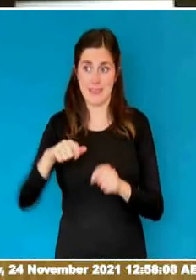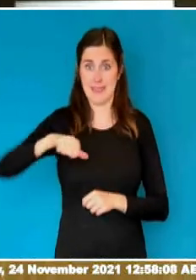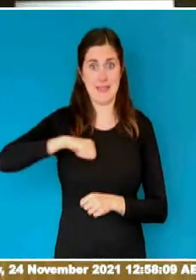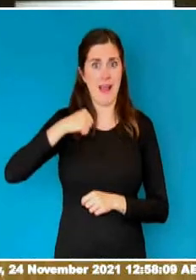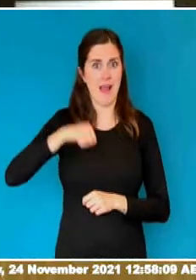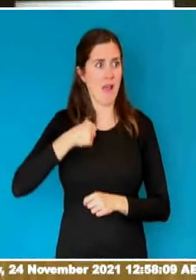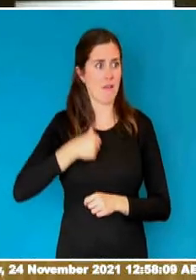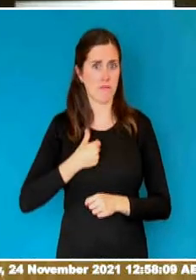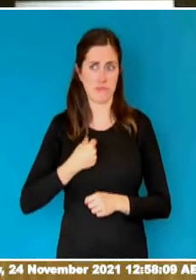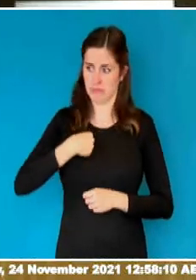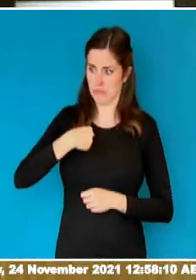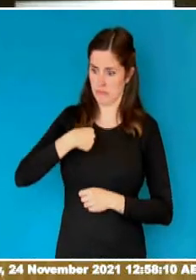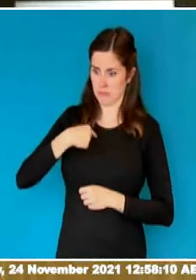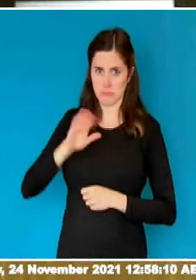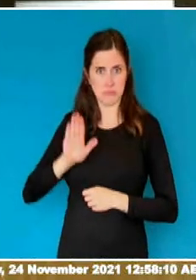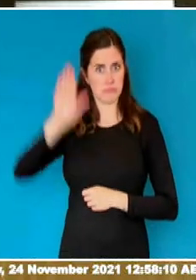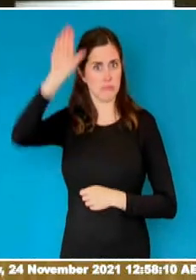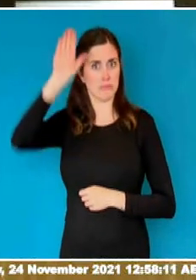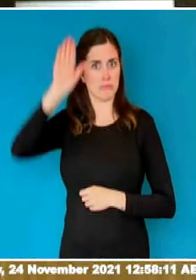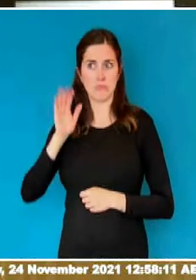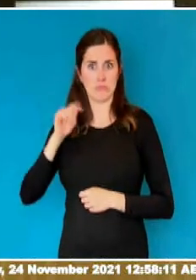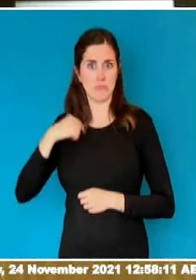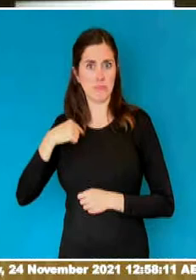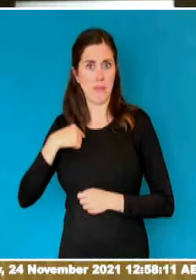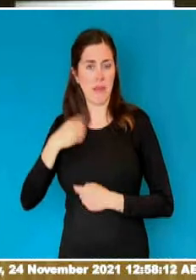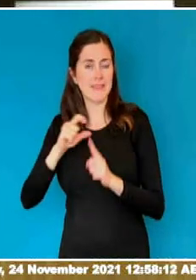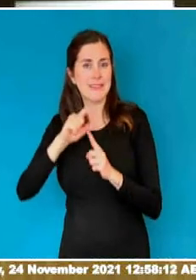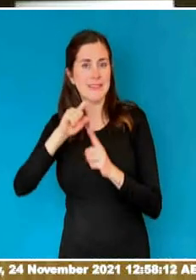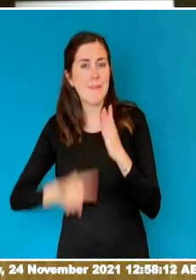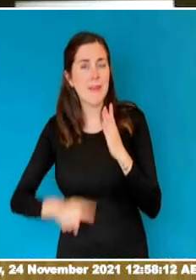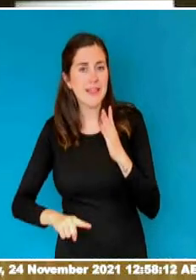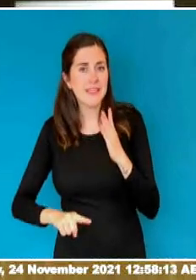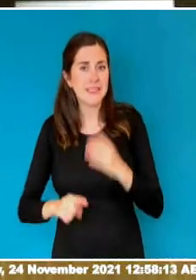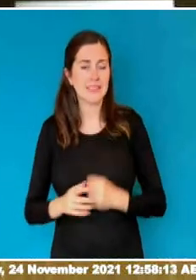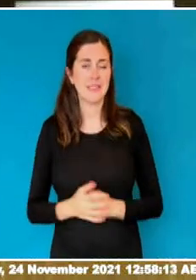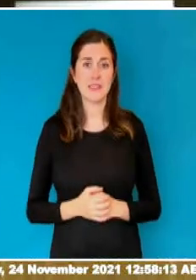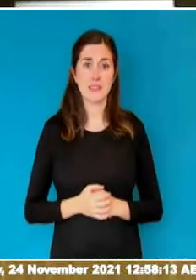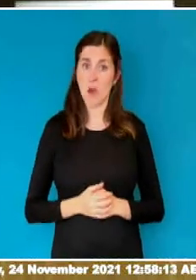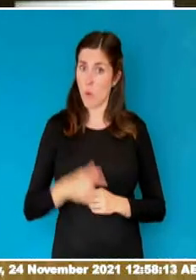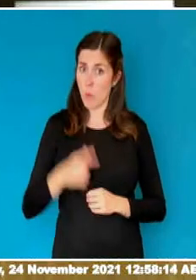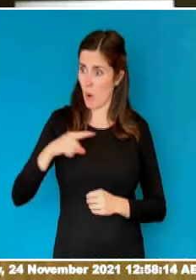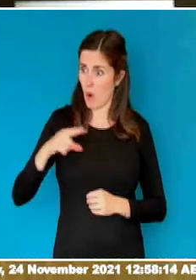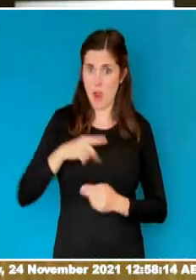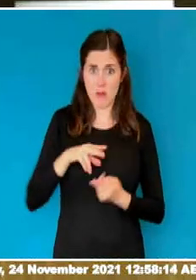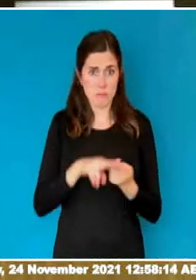disability since Mr Page's statement, on account of us actually communicating the